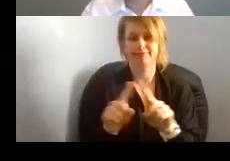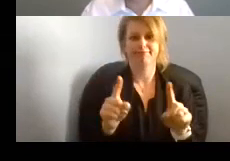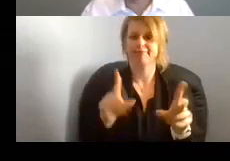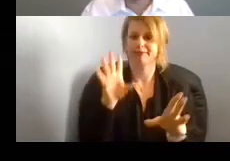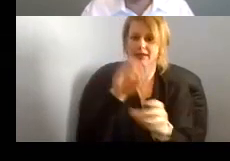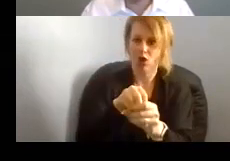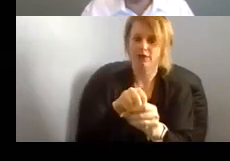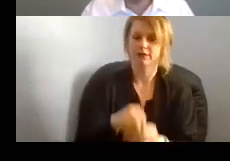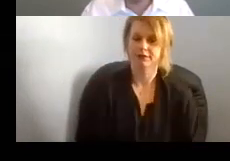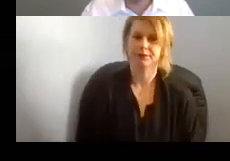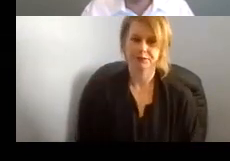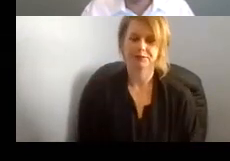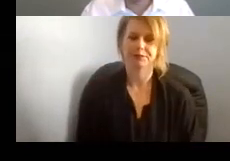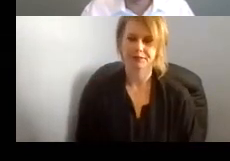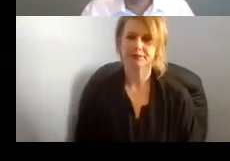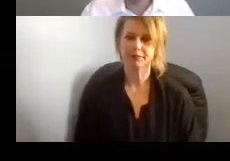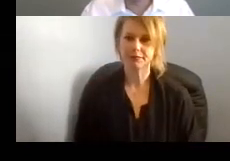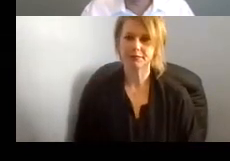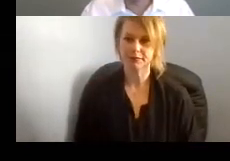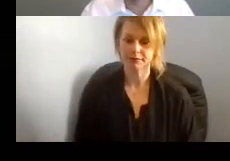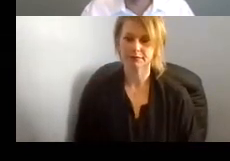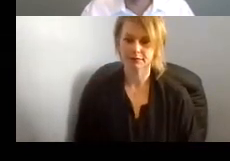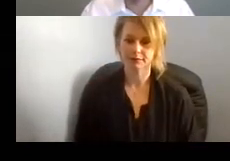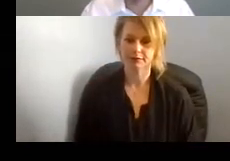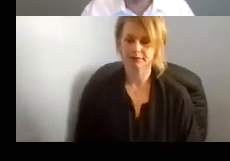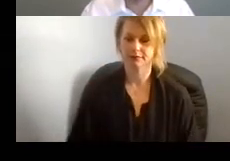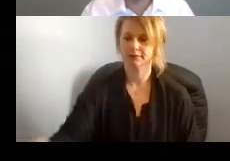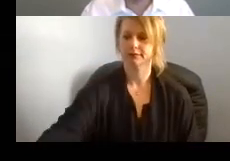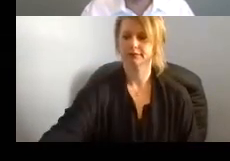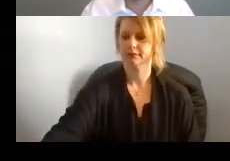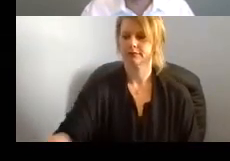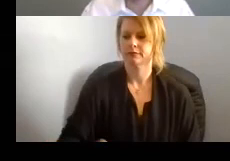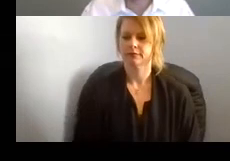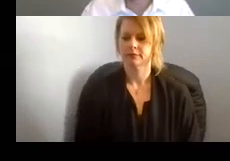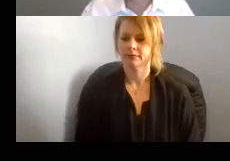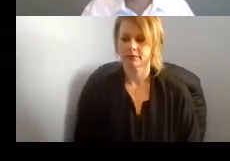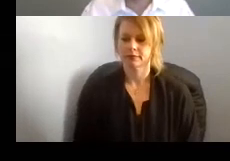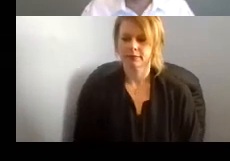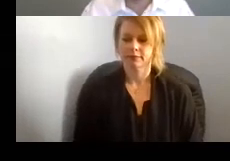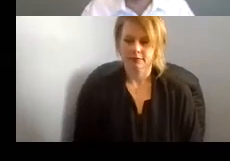Federation of School Administrators, and groups representing school counselors, school nurses, school psychologists, school social